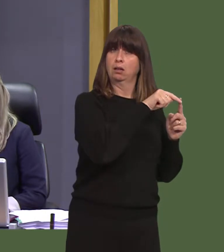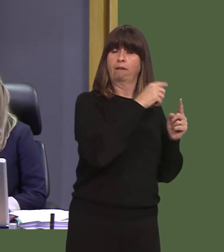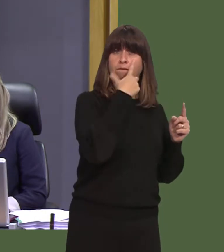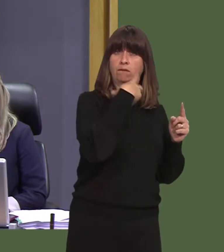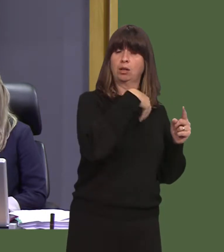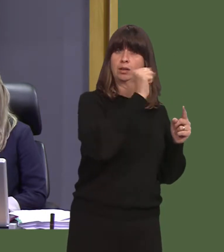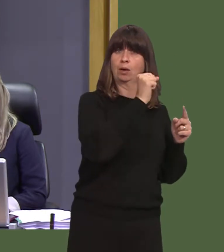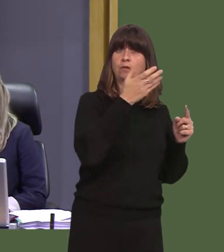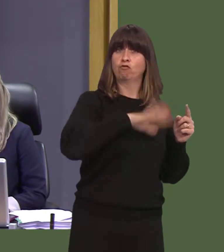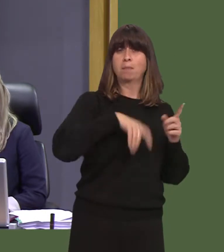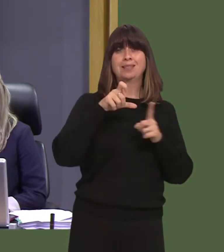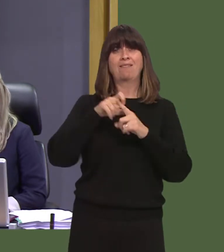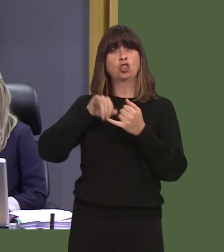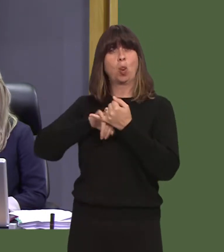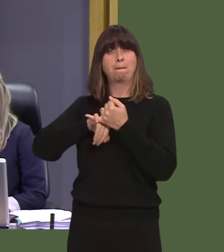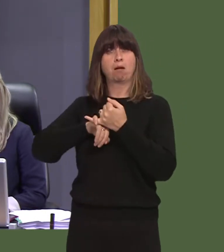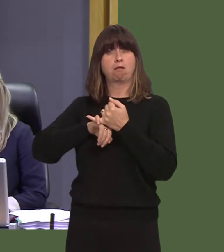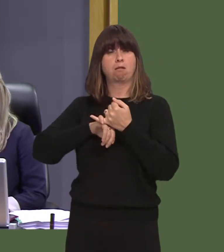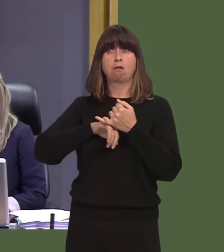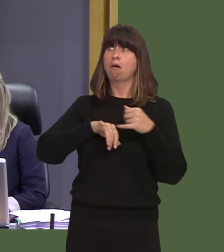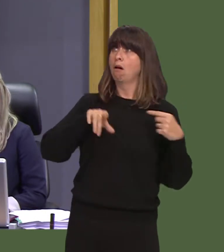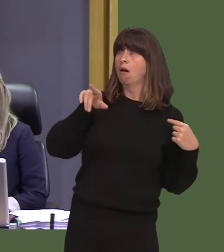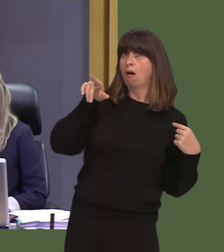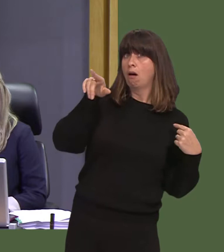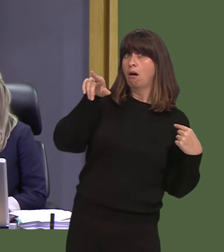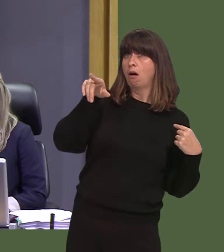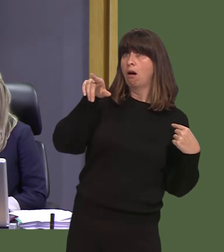Association, David Sulman, that, in his view, and I quote,